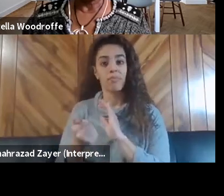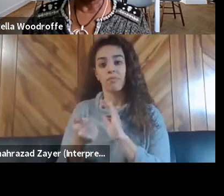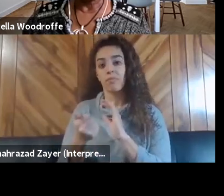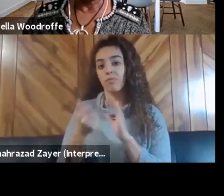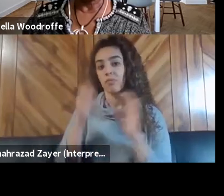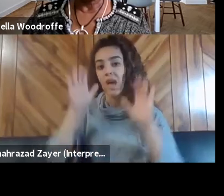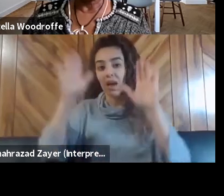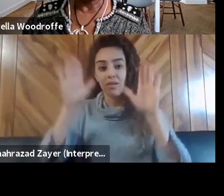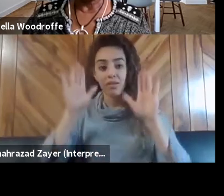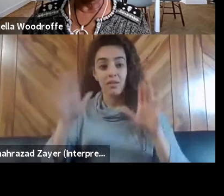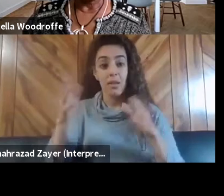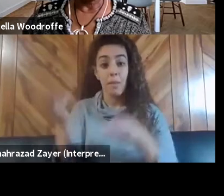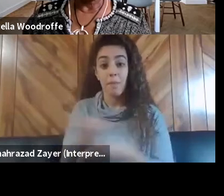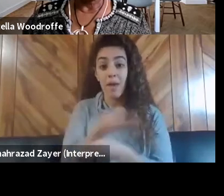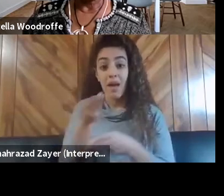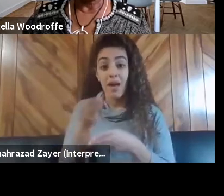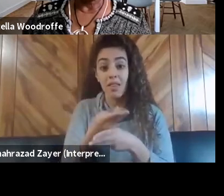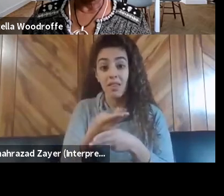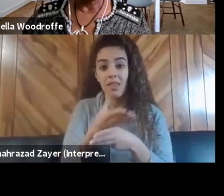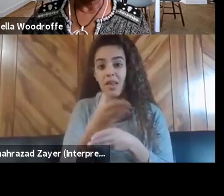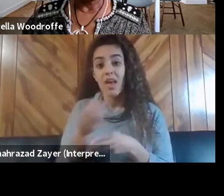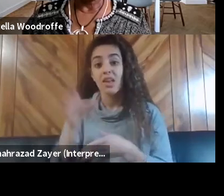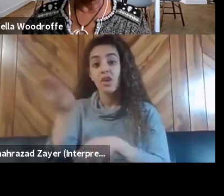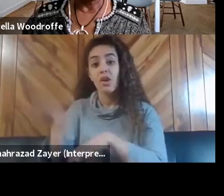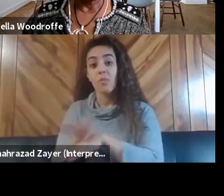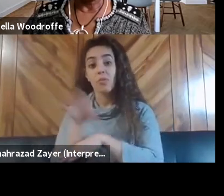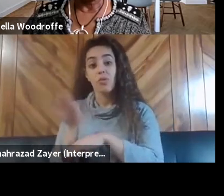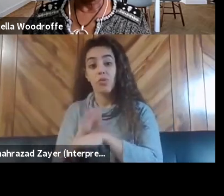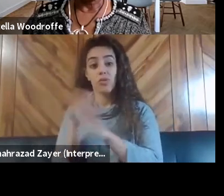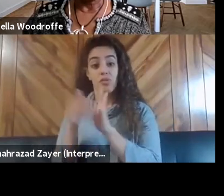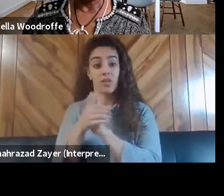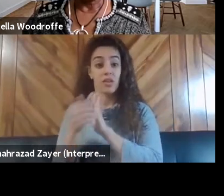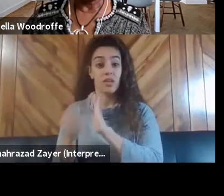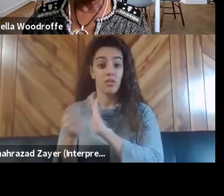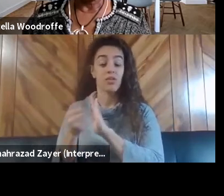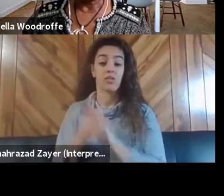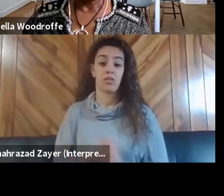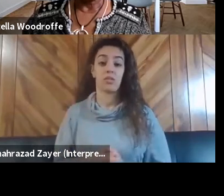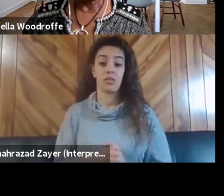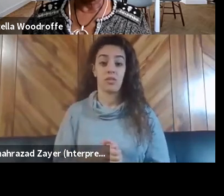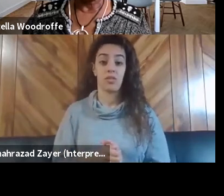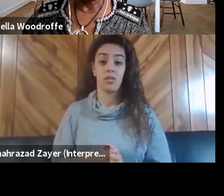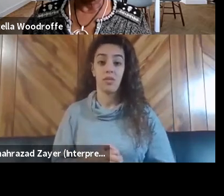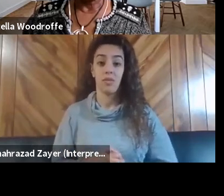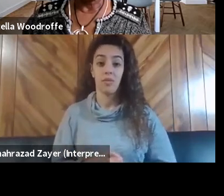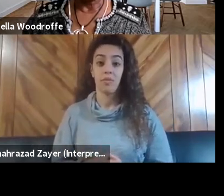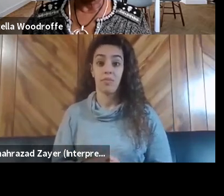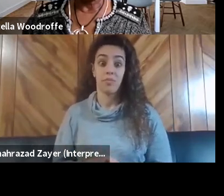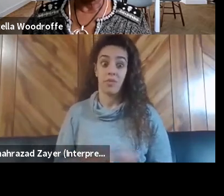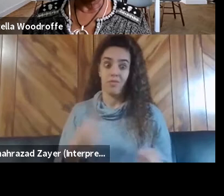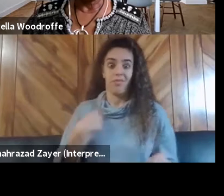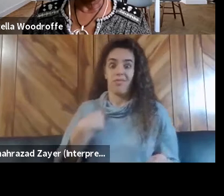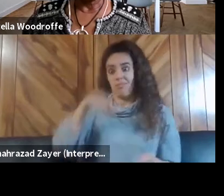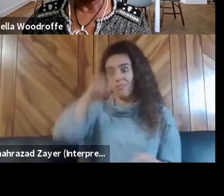skills and things like that, you know, to a point where I'm not even close. So, but that's how you know that that's what you